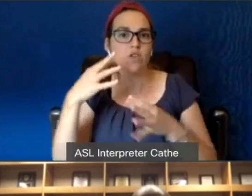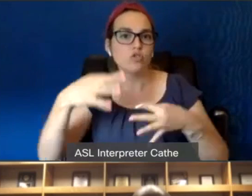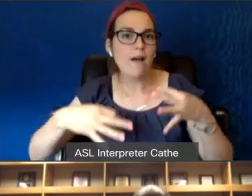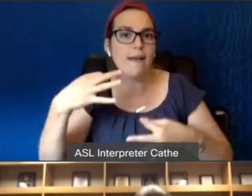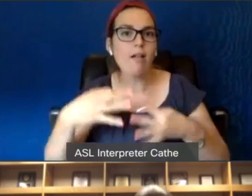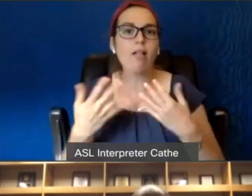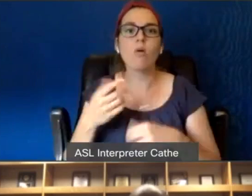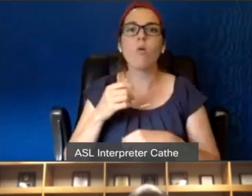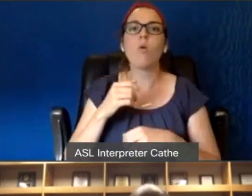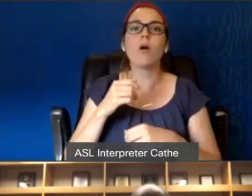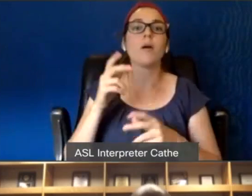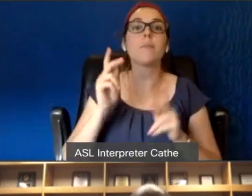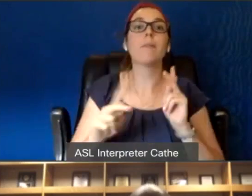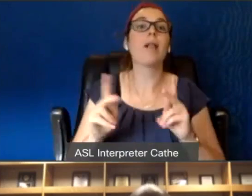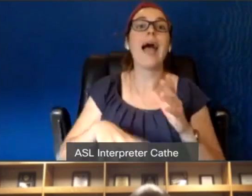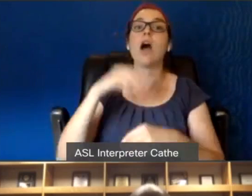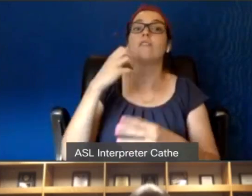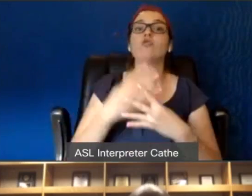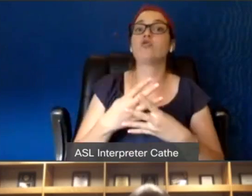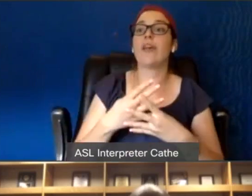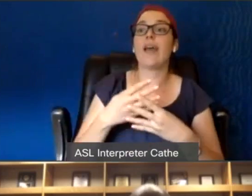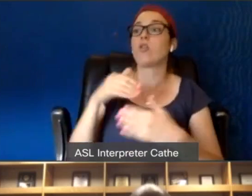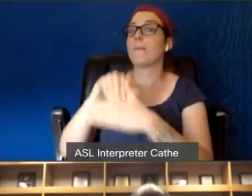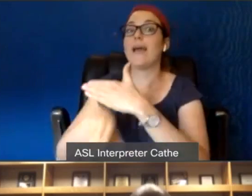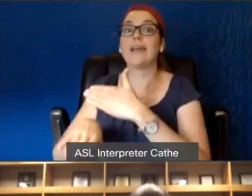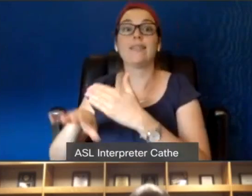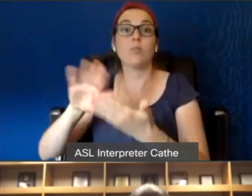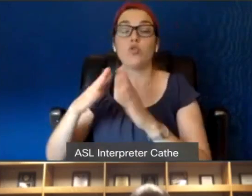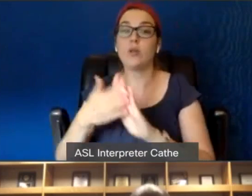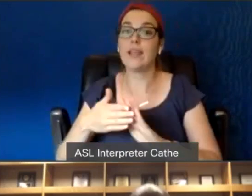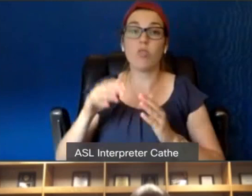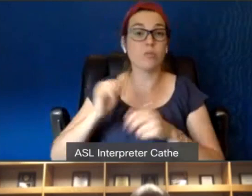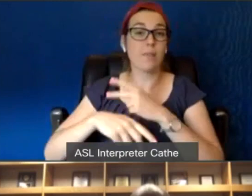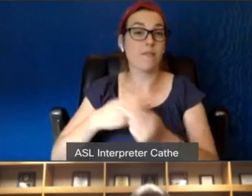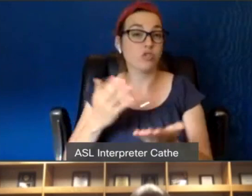and get them hooked up for Medicaid and other things. So that's one thing that a lot of people